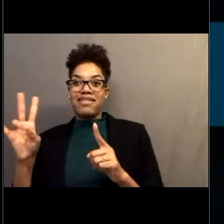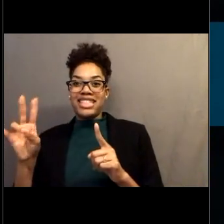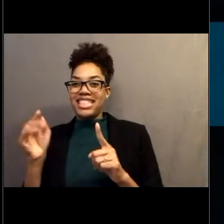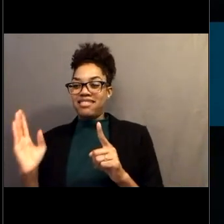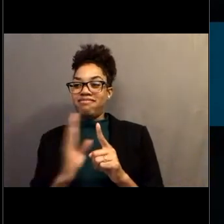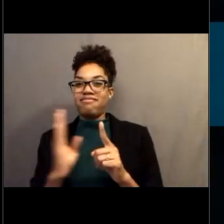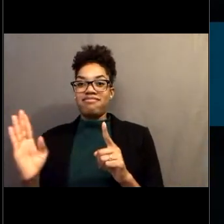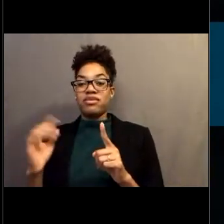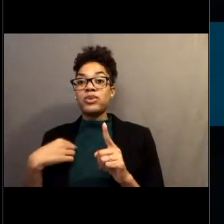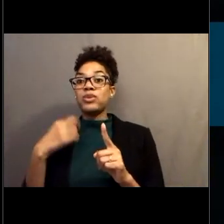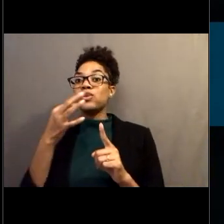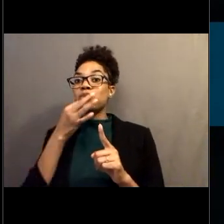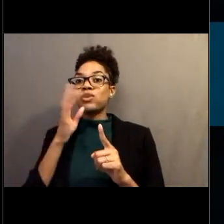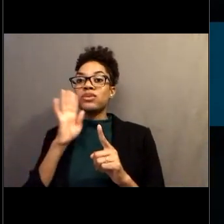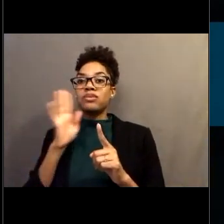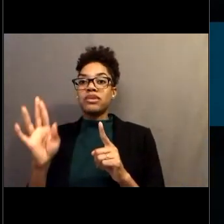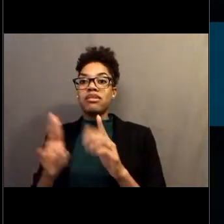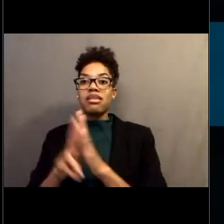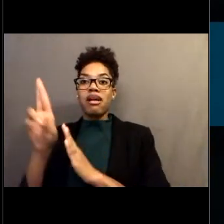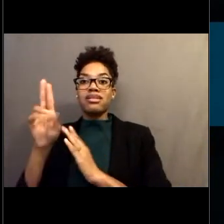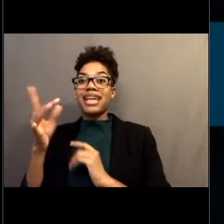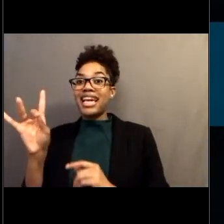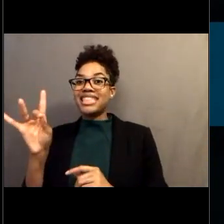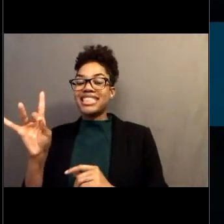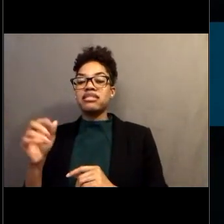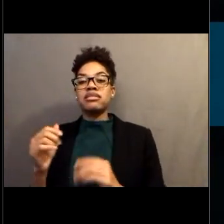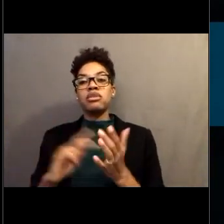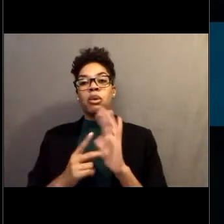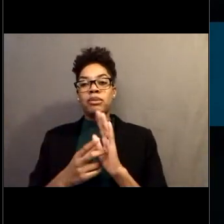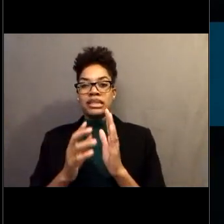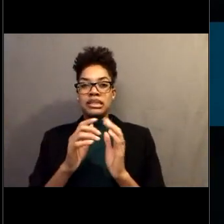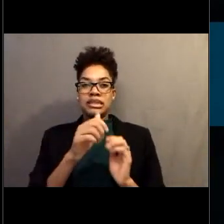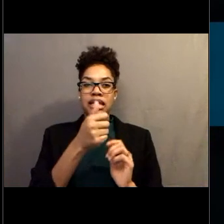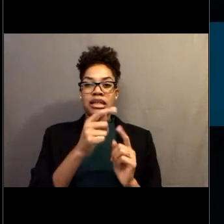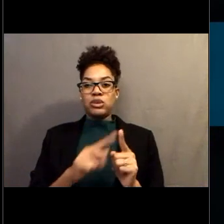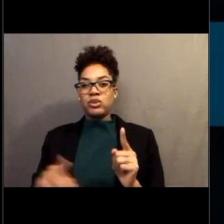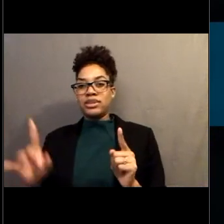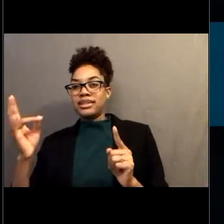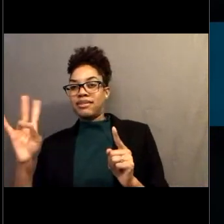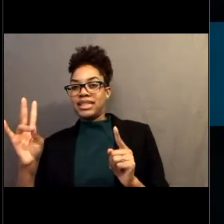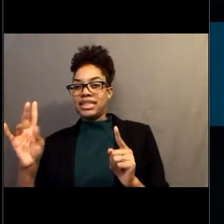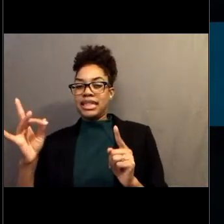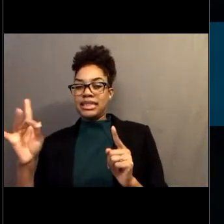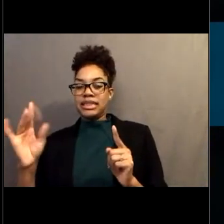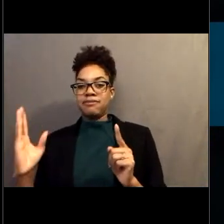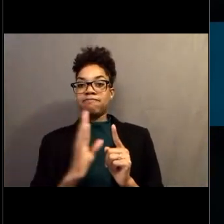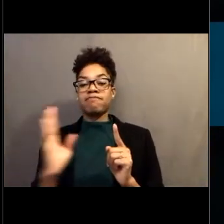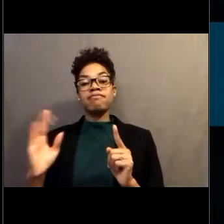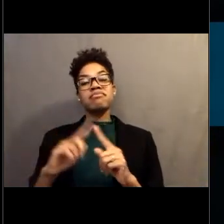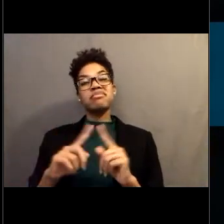So you can see there that's been about 10. And then some of the lower earth orbiting ones. I've had a little less time there, but it's been about a dozen.